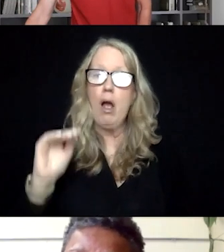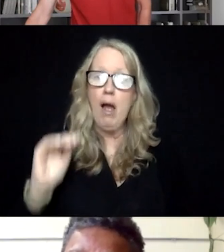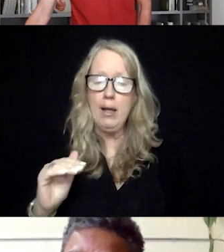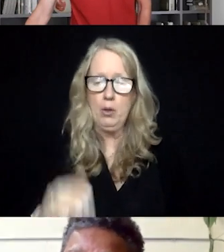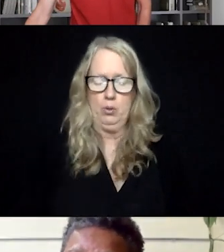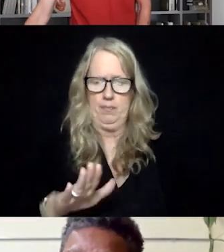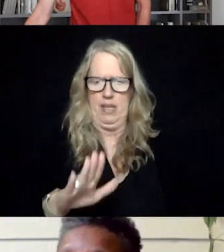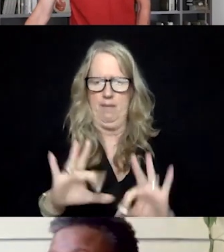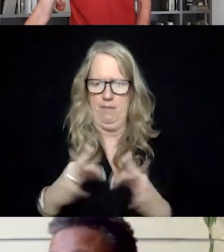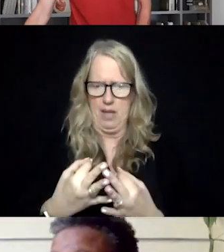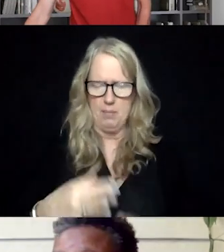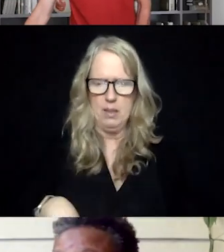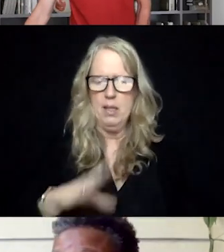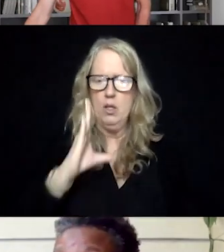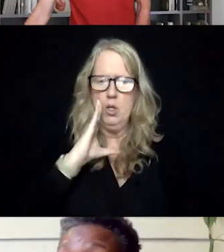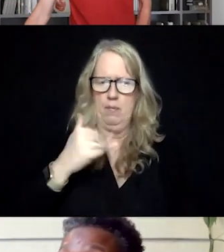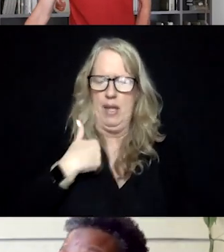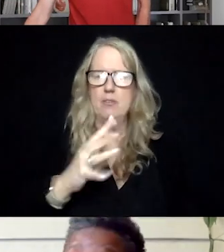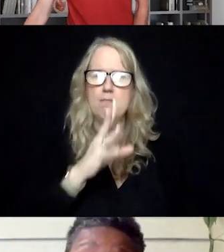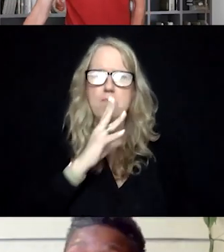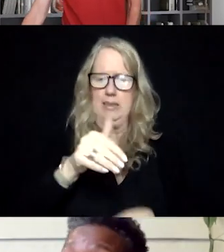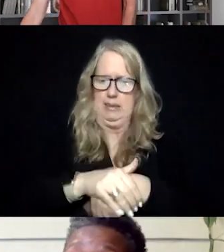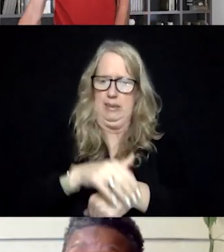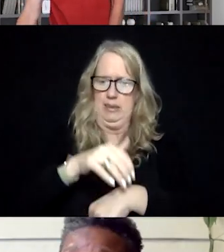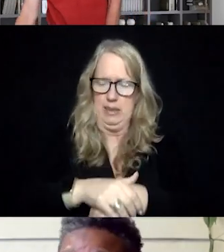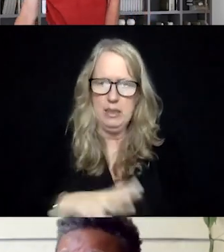WHERE THE CHILD ONLY SPEAKS ENGLISH? IS THIS A HIGH POLICE COMMUNITY WHERE